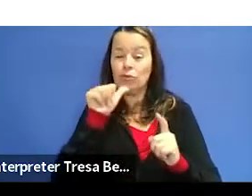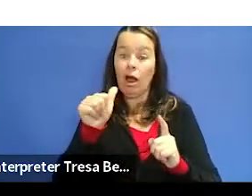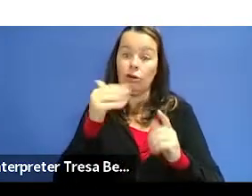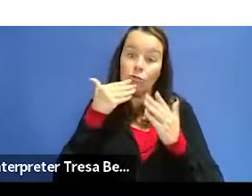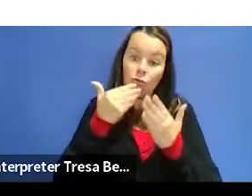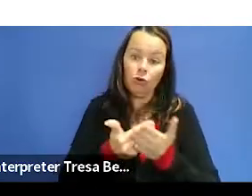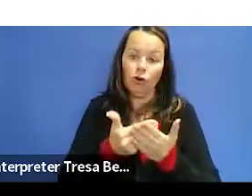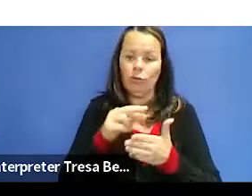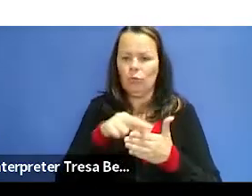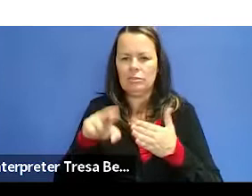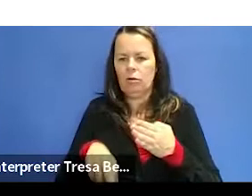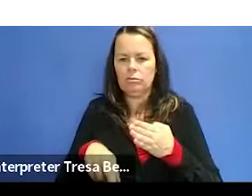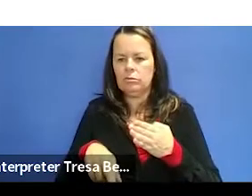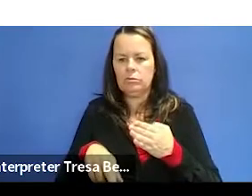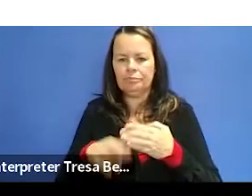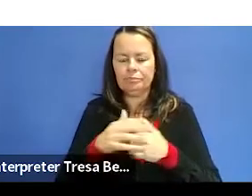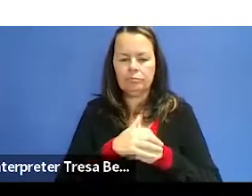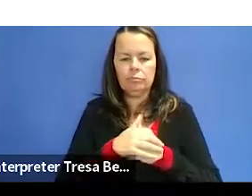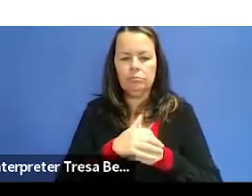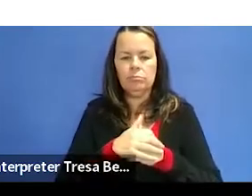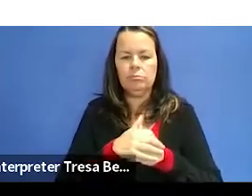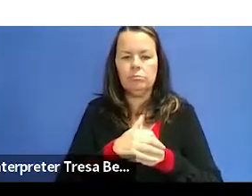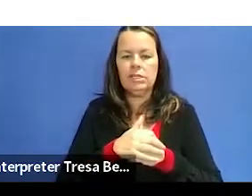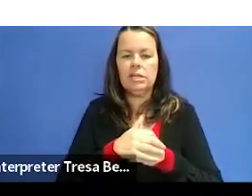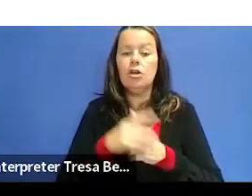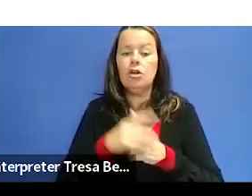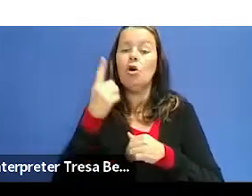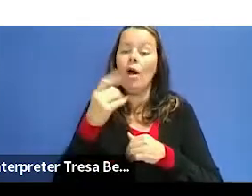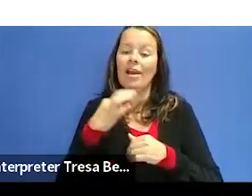I think a good -- this is a good -- one of many good reasons why we want